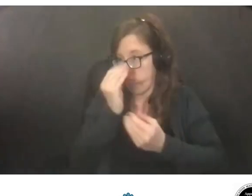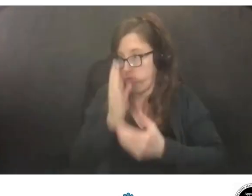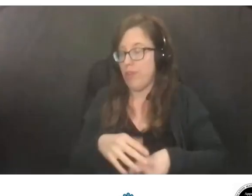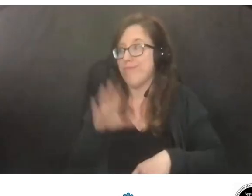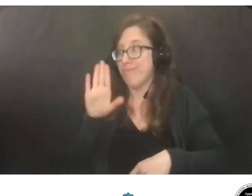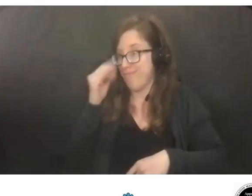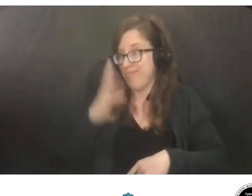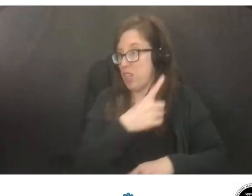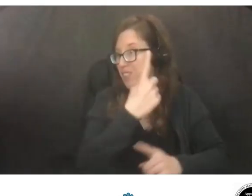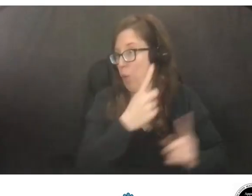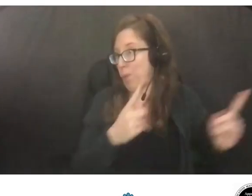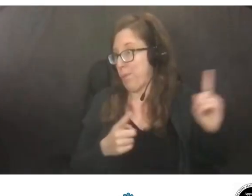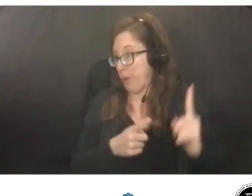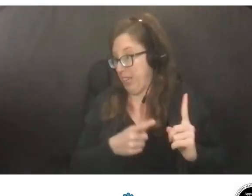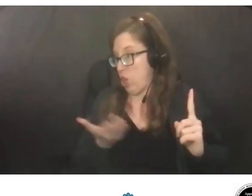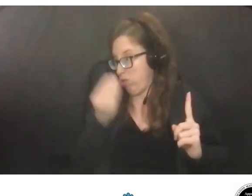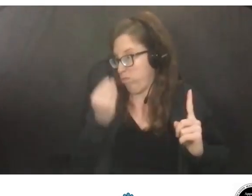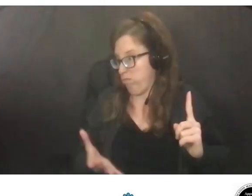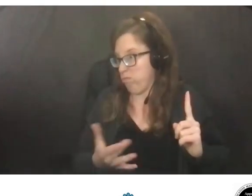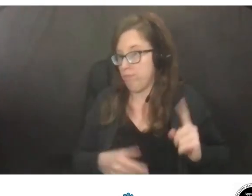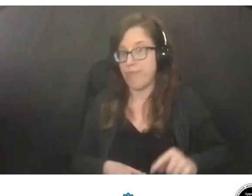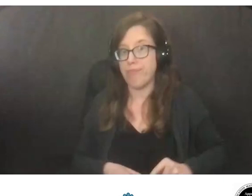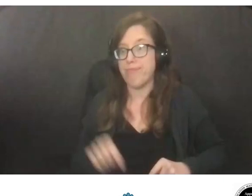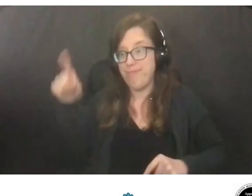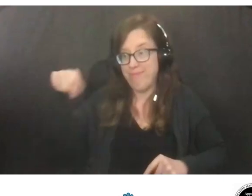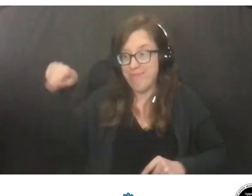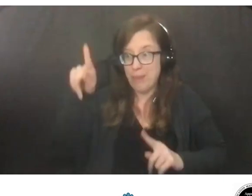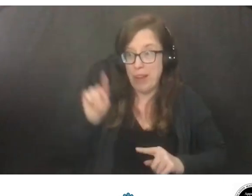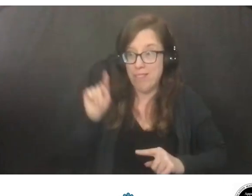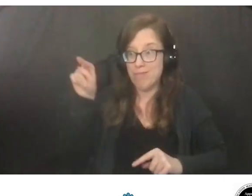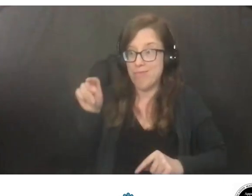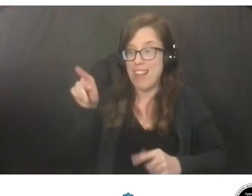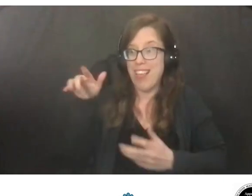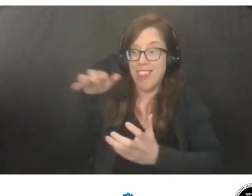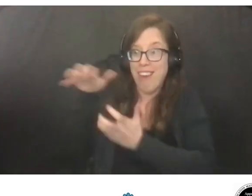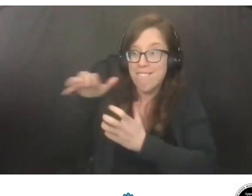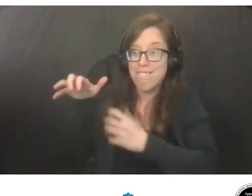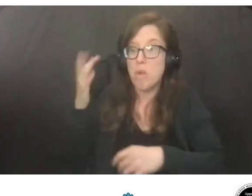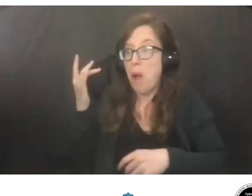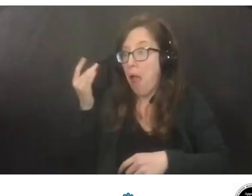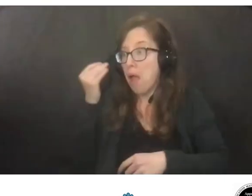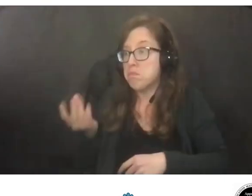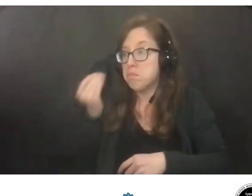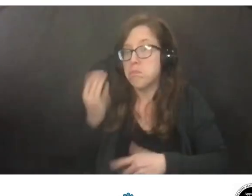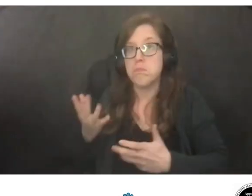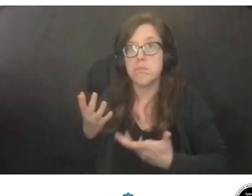walked in a room. It's this person. These people over here are laughing because of